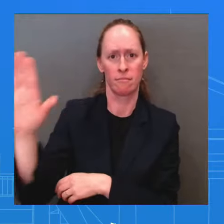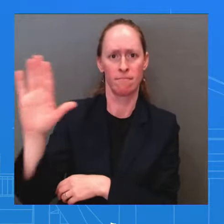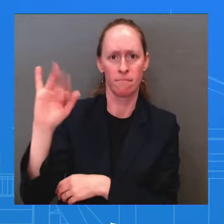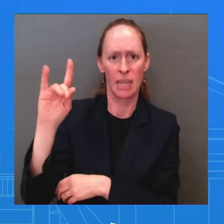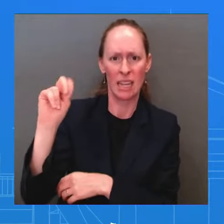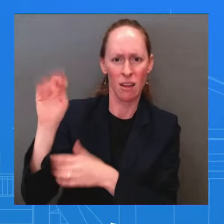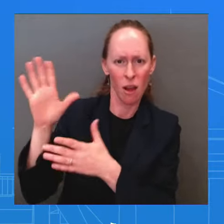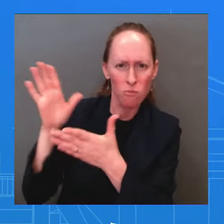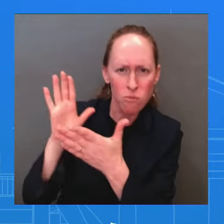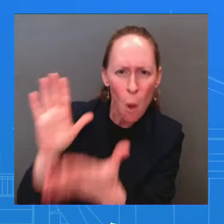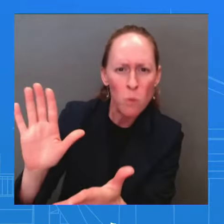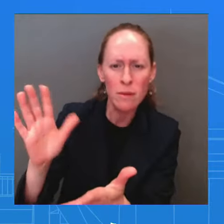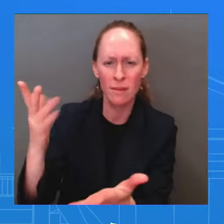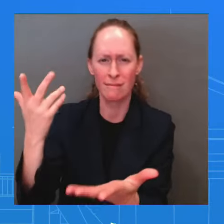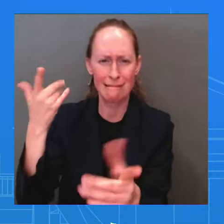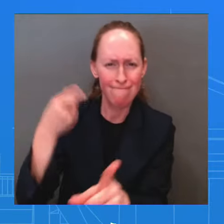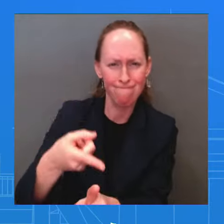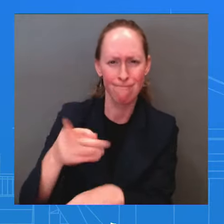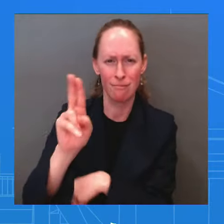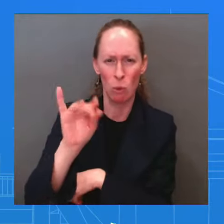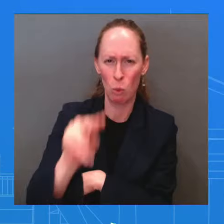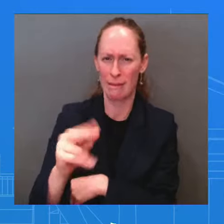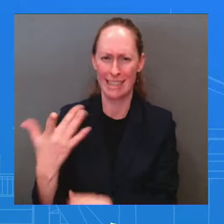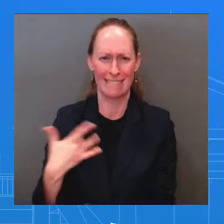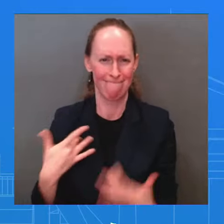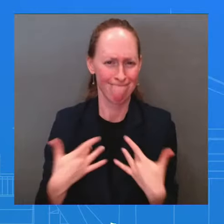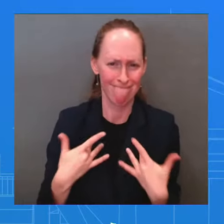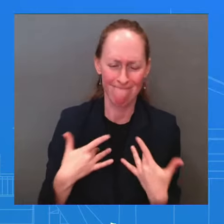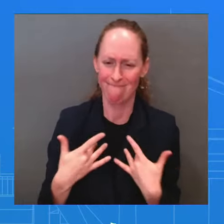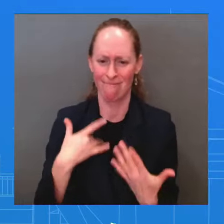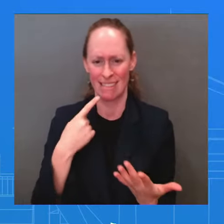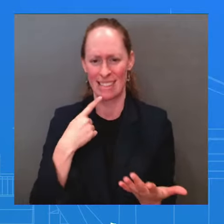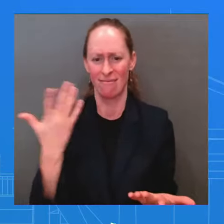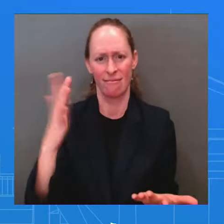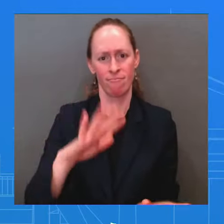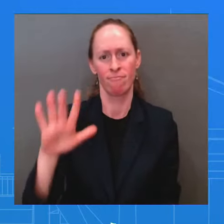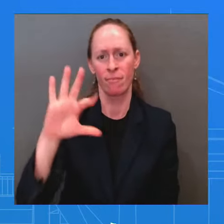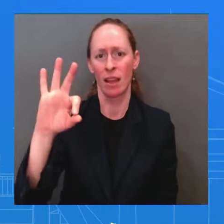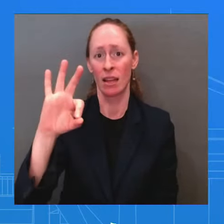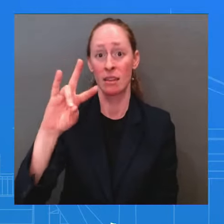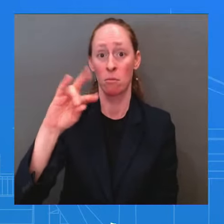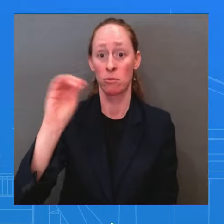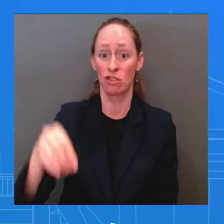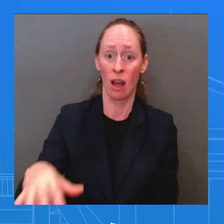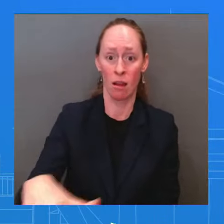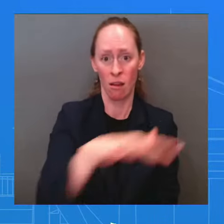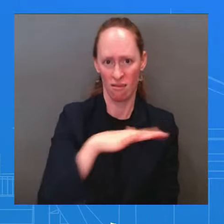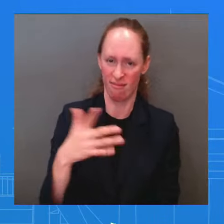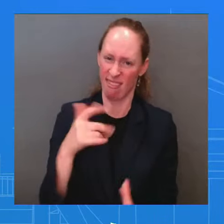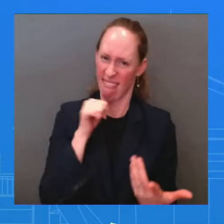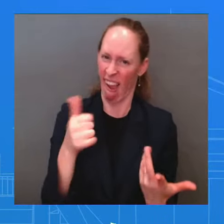For the 94 percent of American private sector workers not in a union, the costs are stacking up." I want to get your reaction. Ms. Jean-Pierre: My reaction is this: